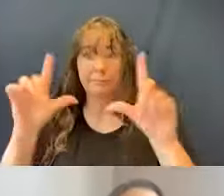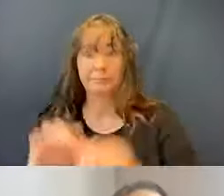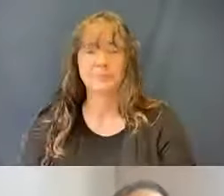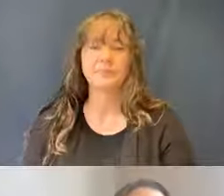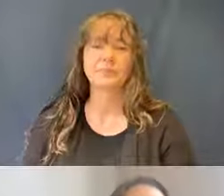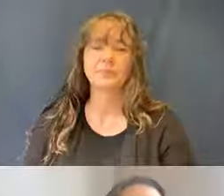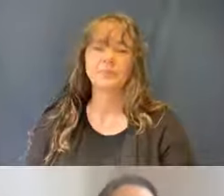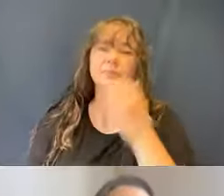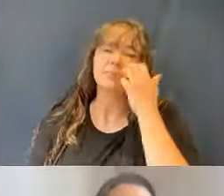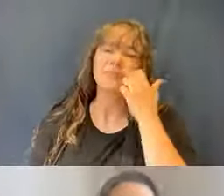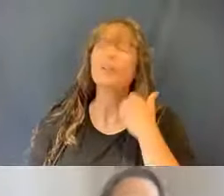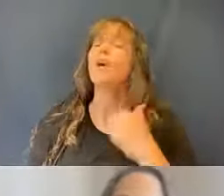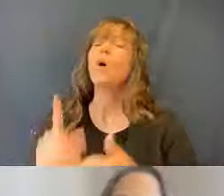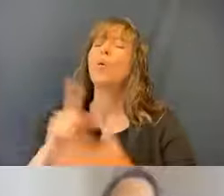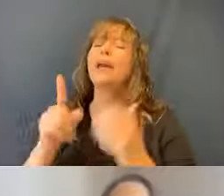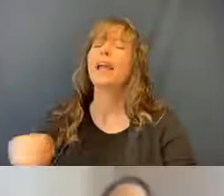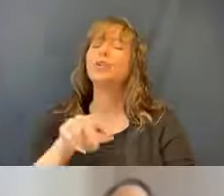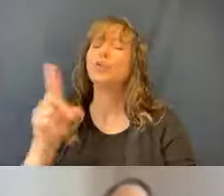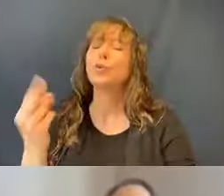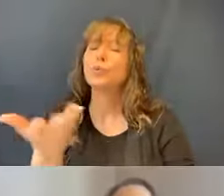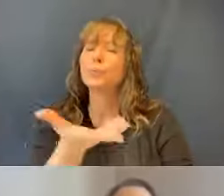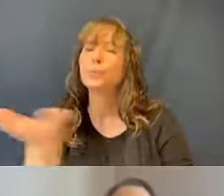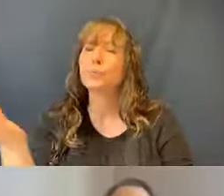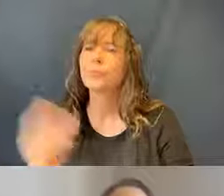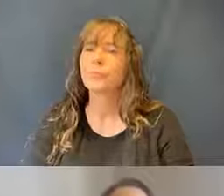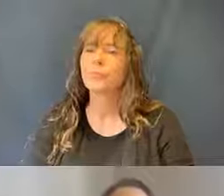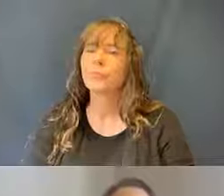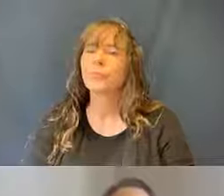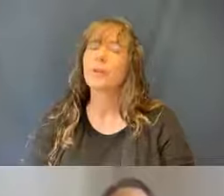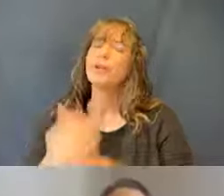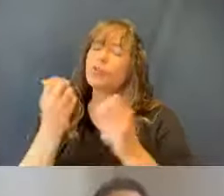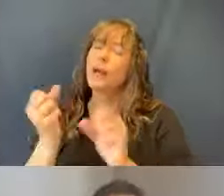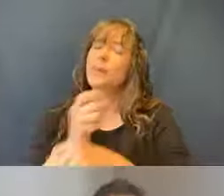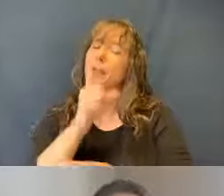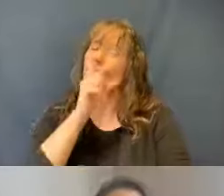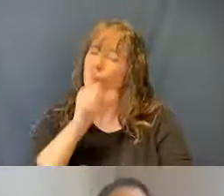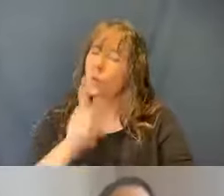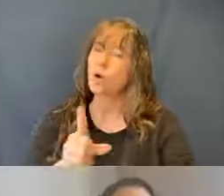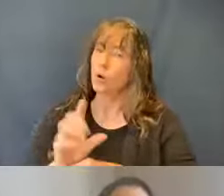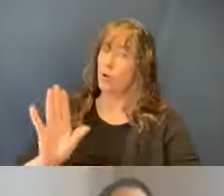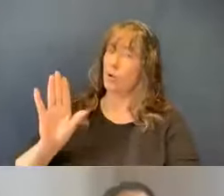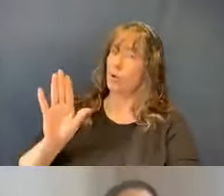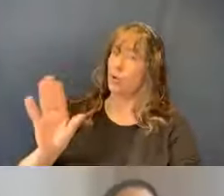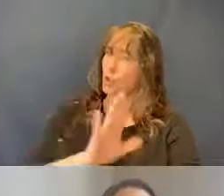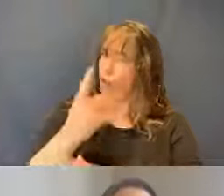So what can you do to try to make sure, if you're trying to communicate with someone